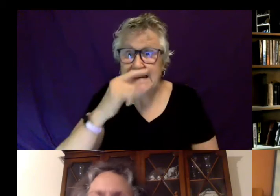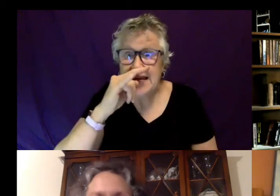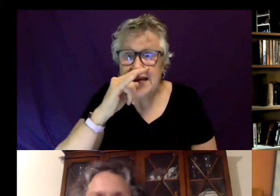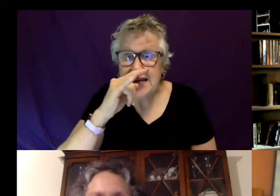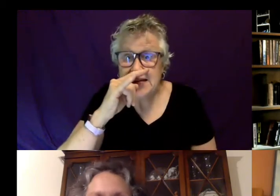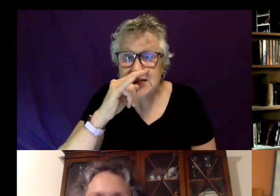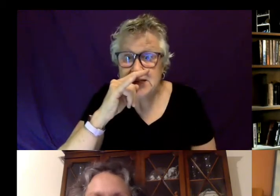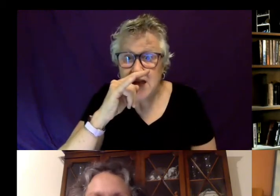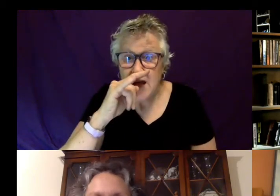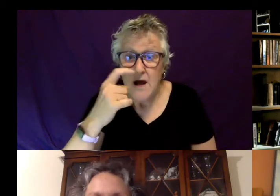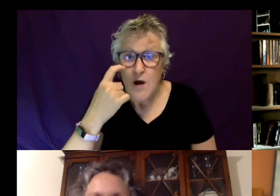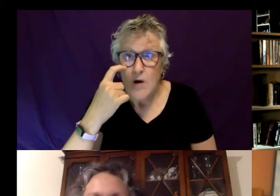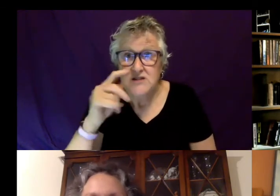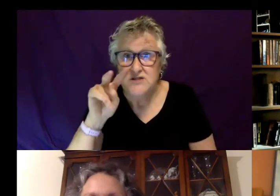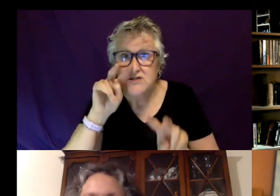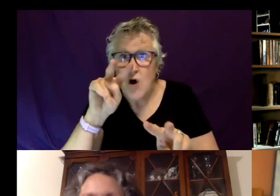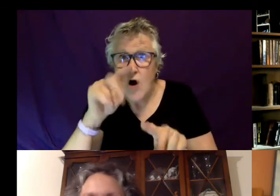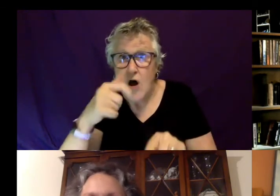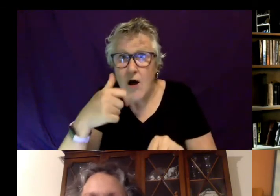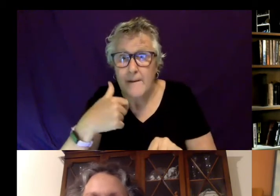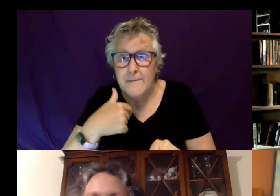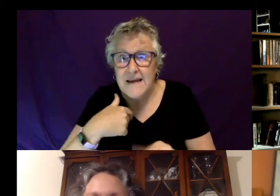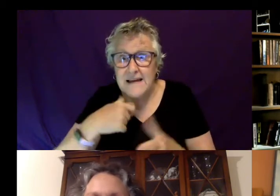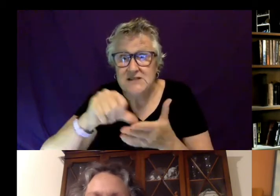like, like there was something dangerous I was doing,